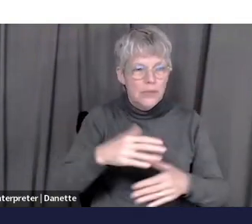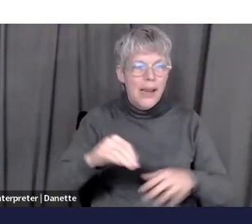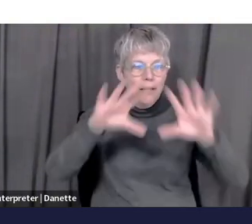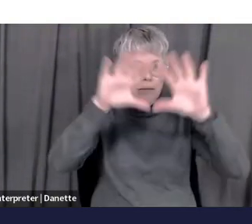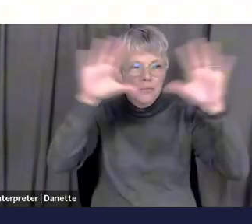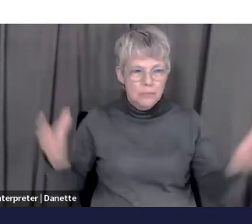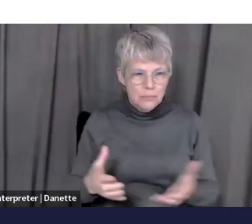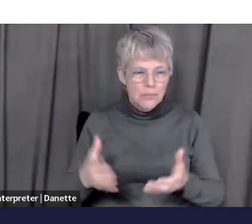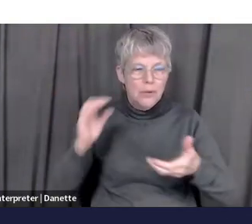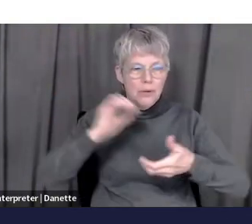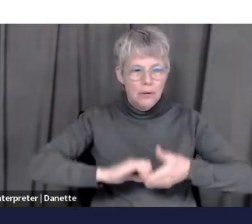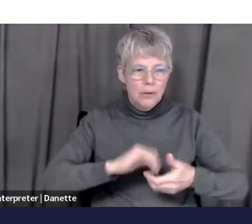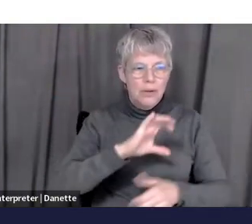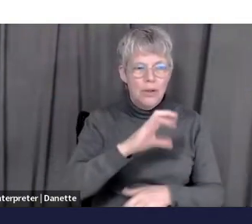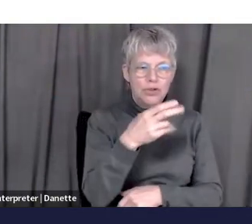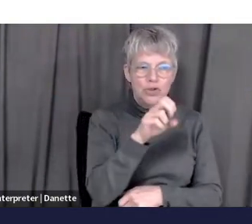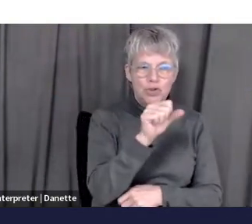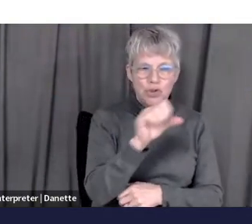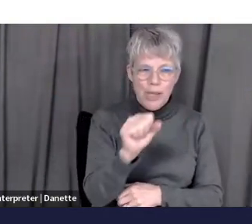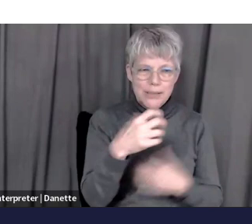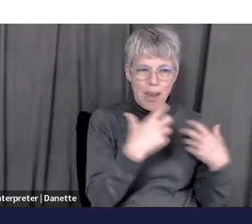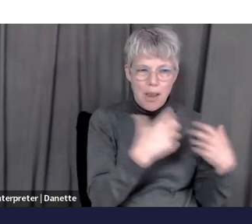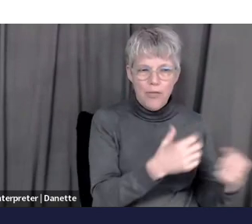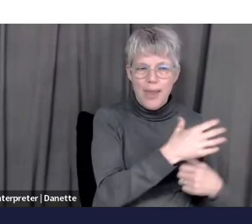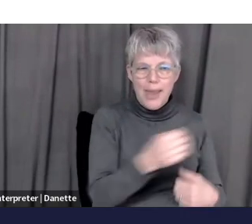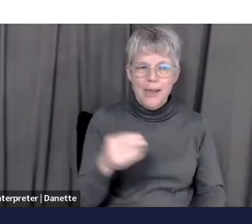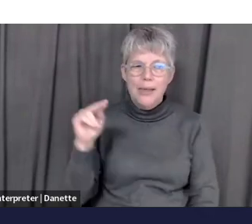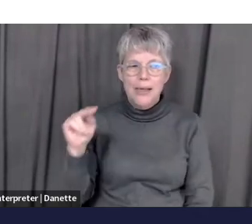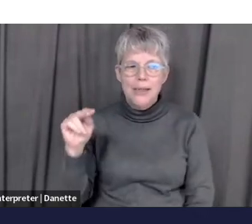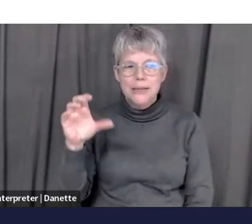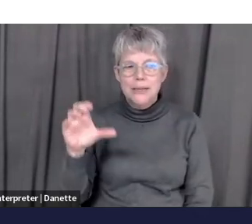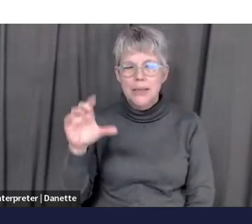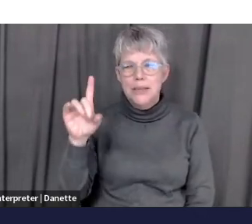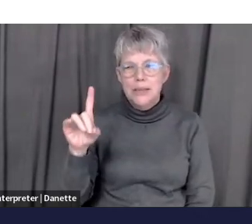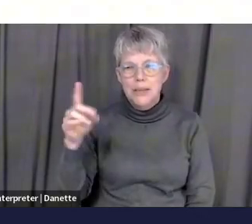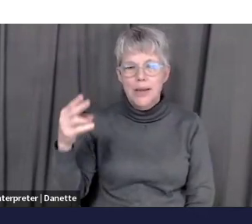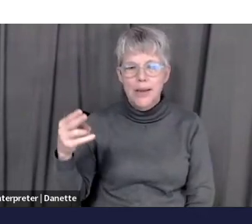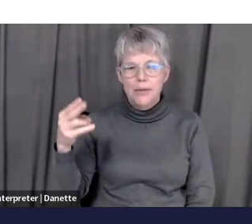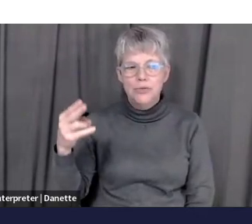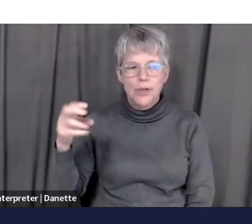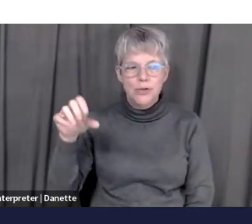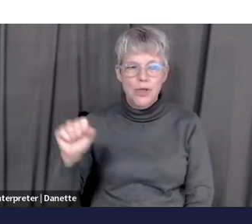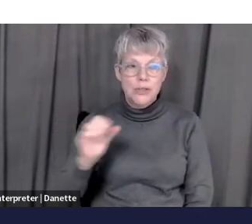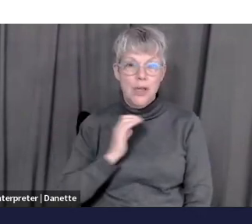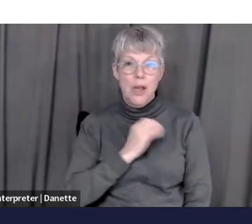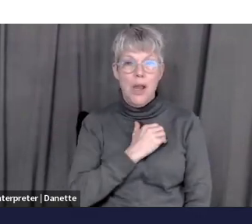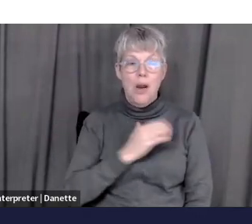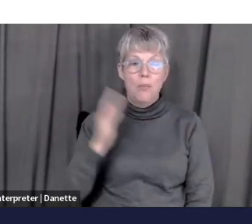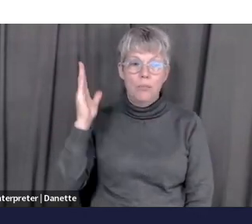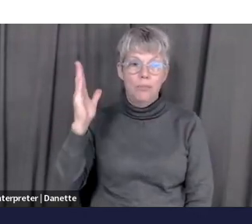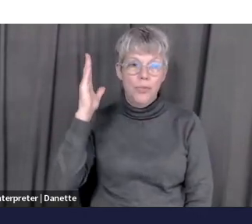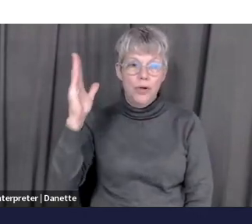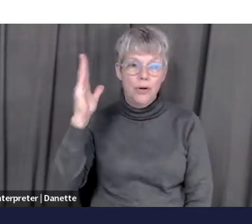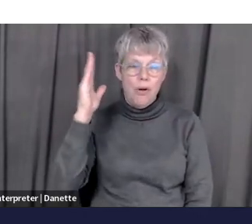partnership between Chess Health and NCDHHS. Our presentation will focus on the Connections app,